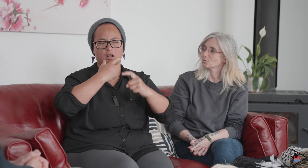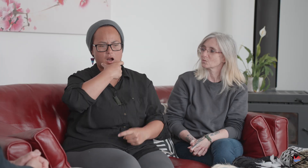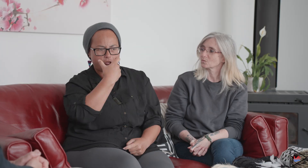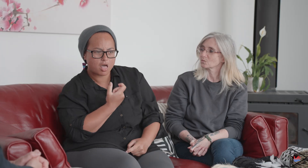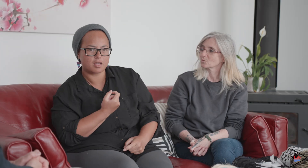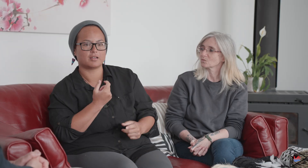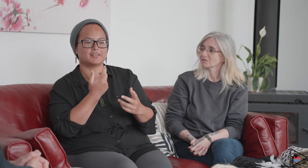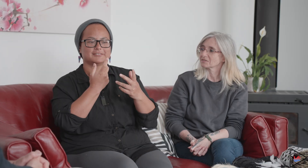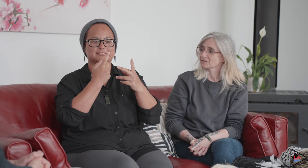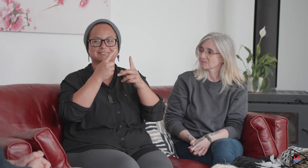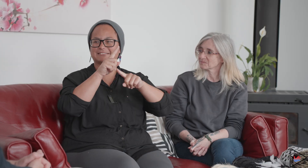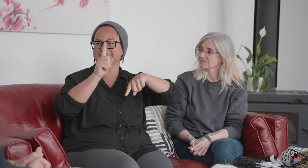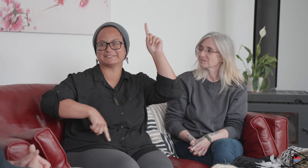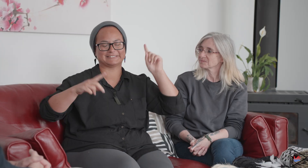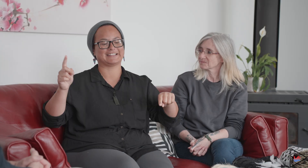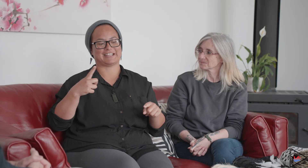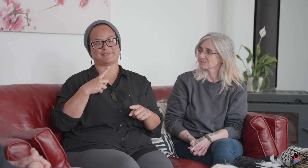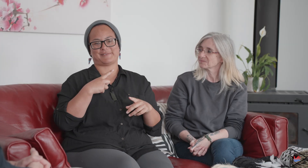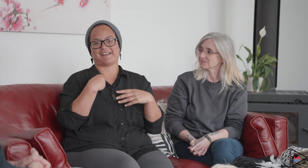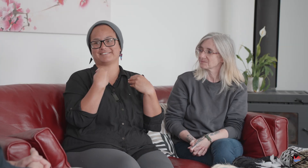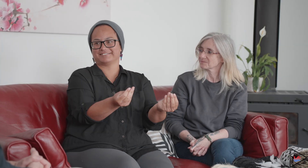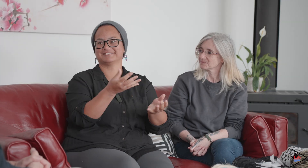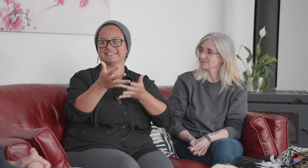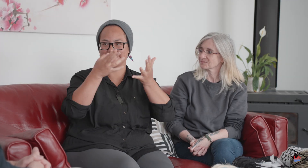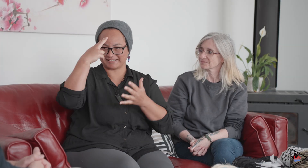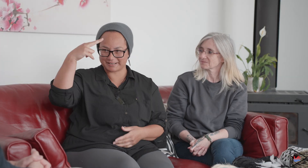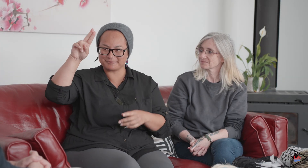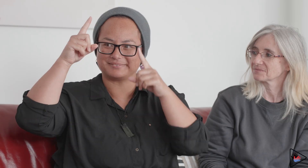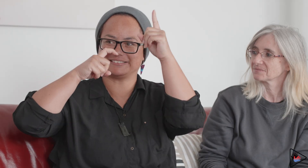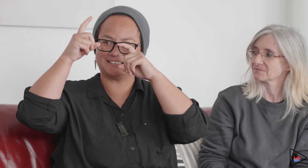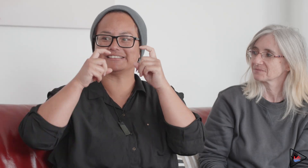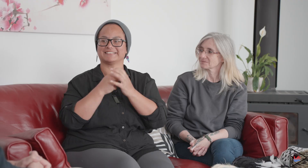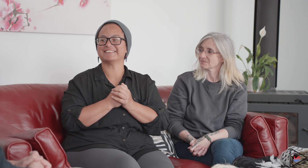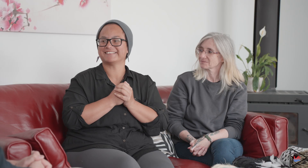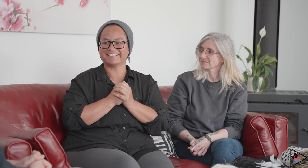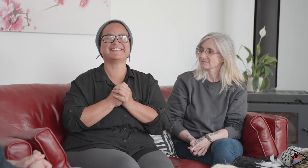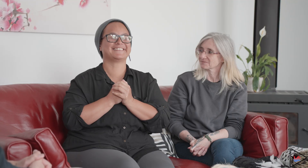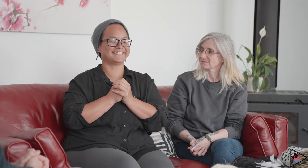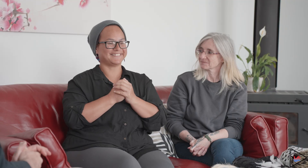a face and my son really loves facial expression and all kinds. That's even his sign name, it's